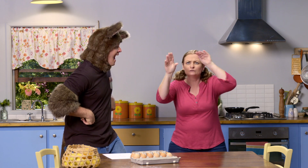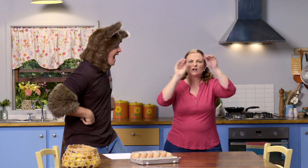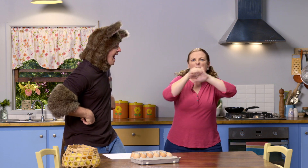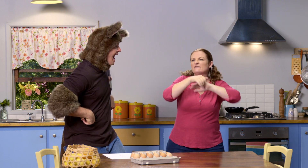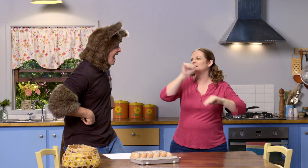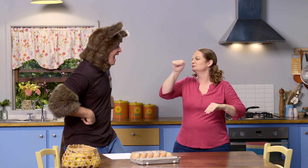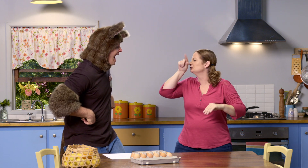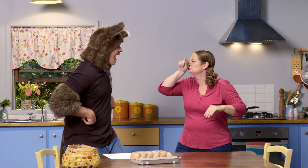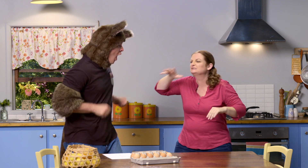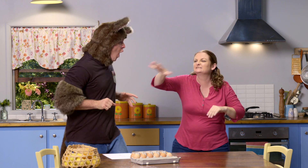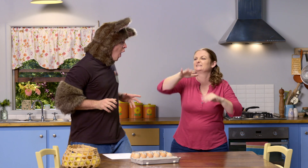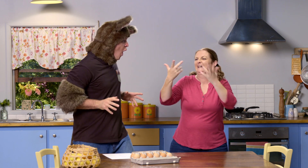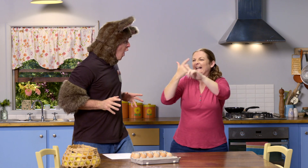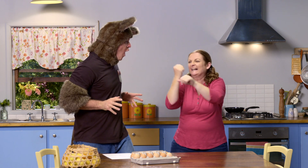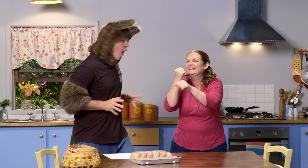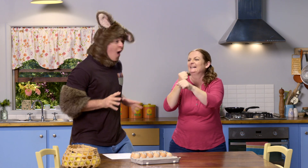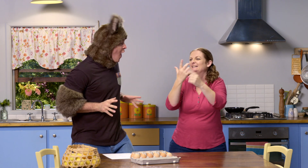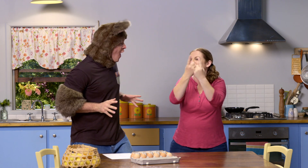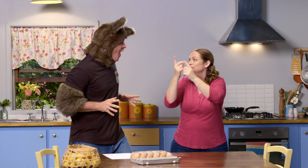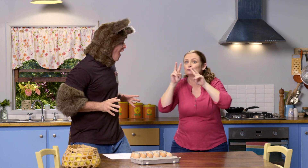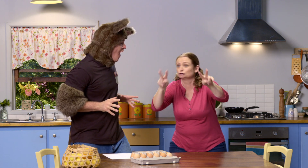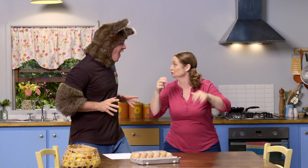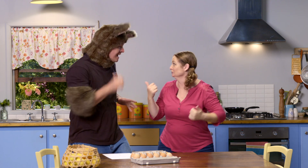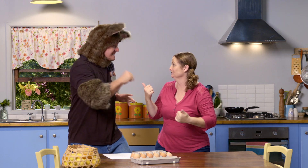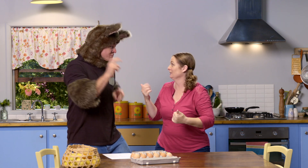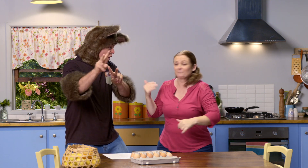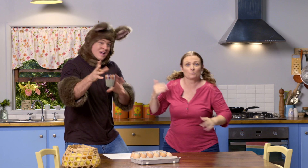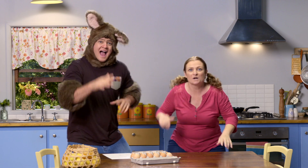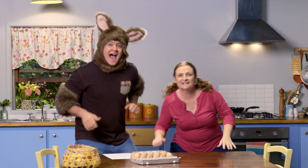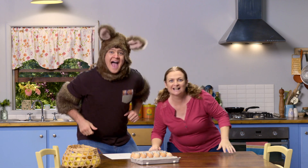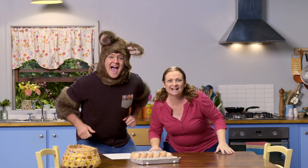learning all about chickens and eggs? Let's watch. Yeah, let's watch!